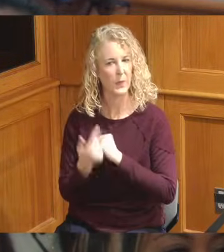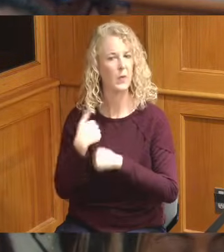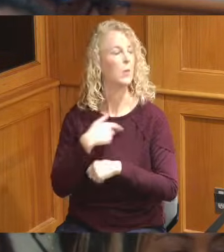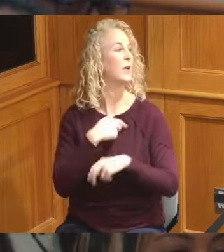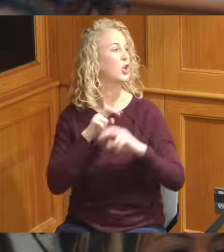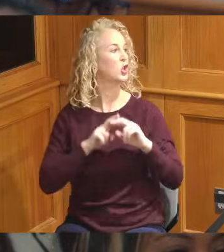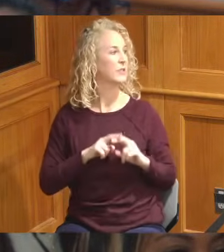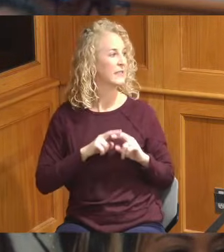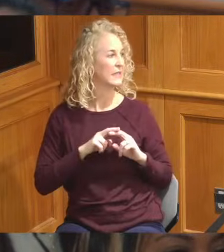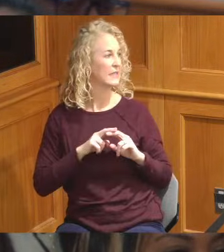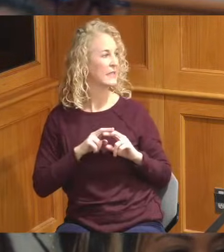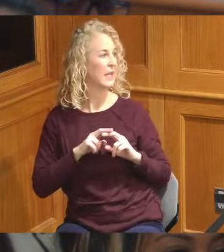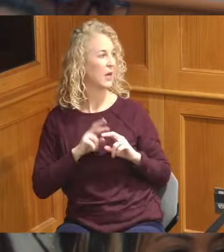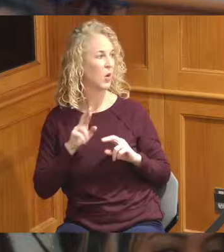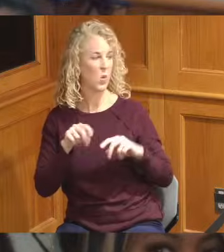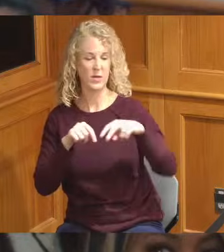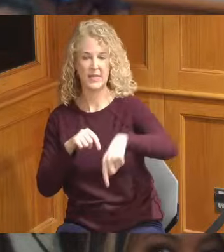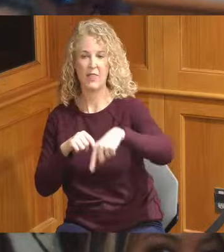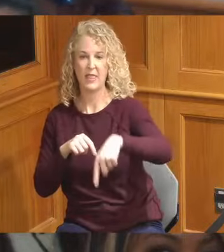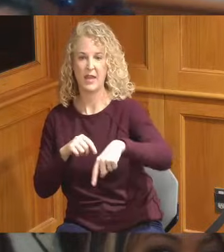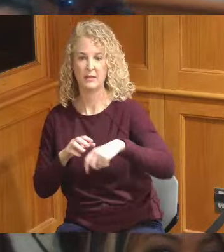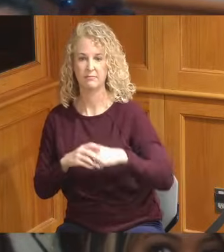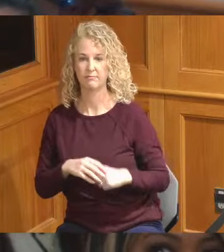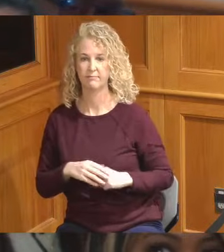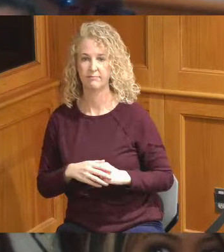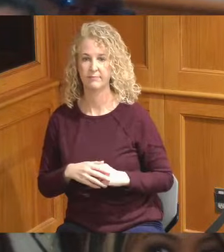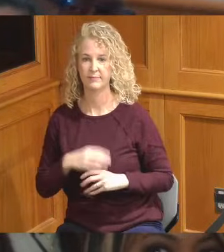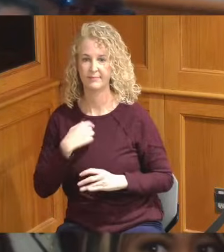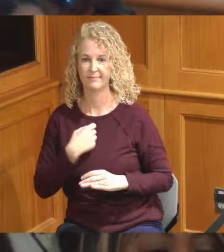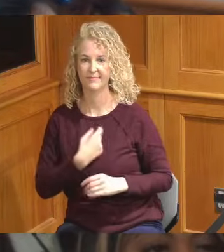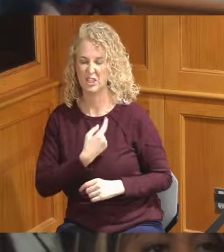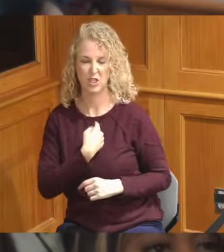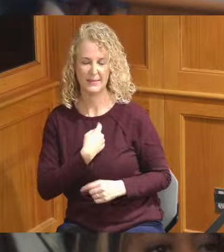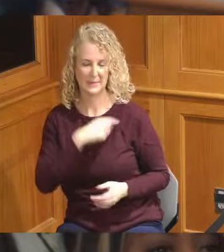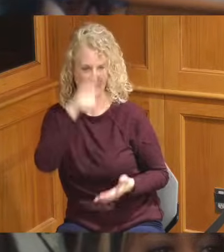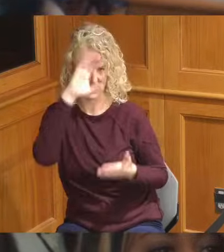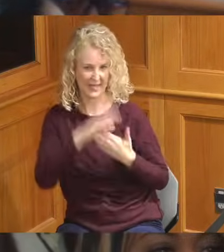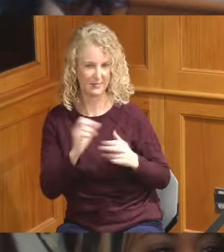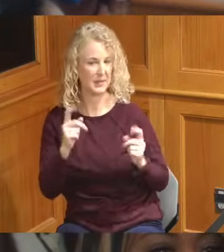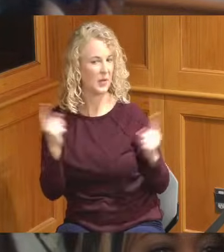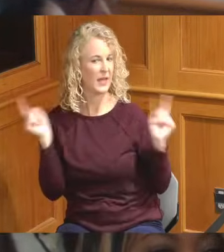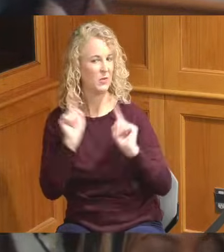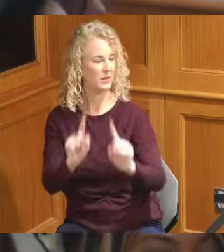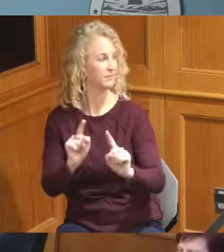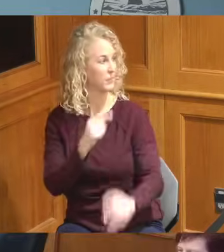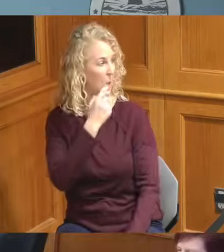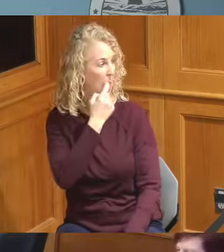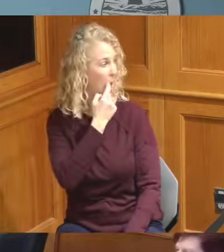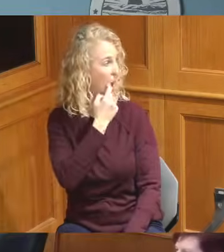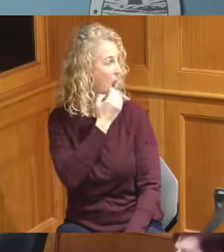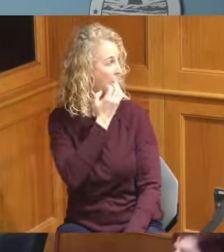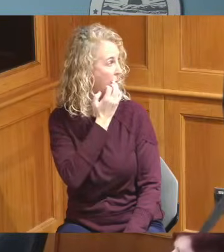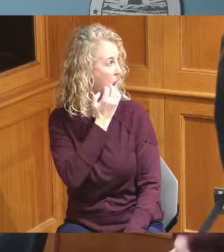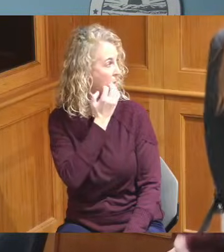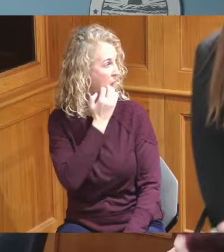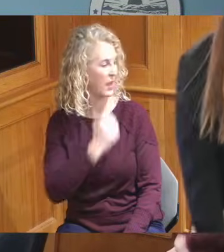sit here and do it or we'll go down here. It's up to you. Okay. We'll come to you. Yeah.